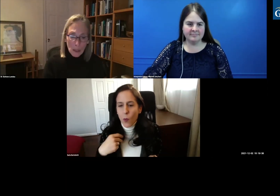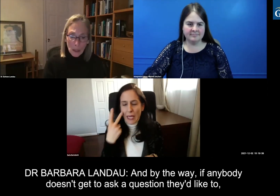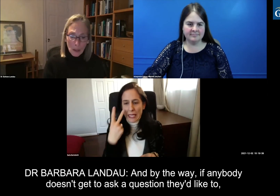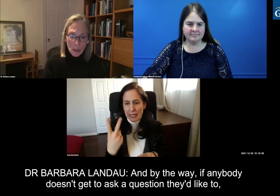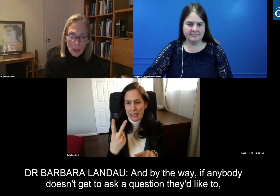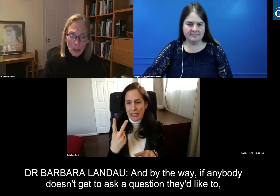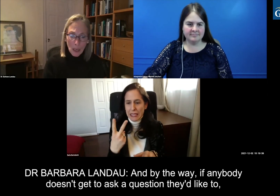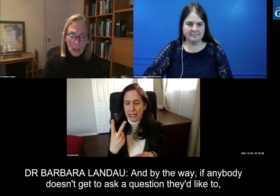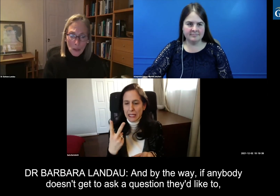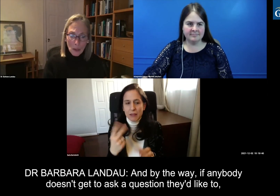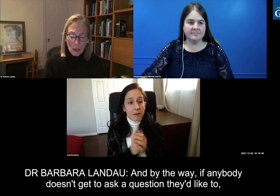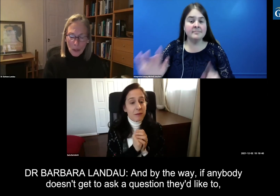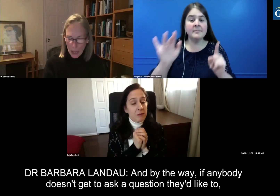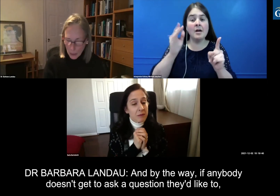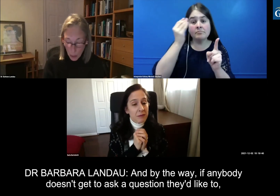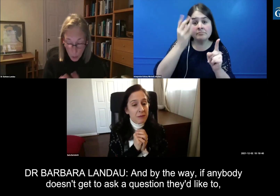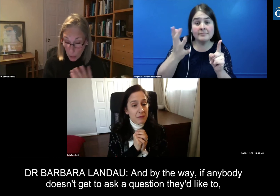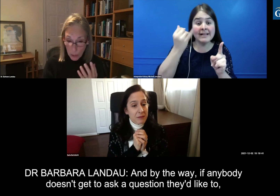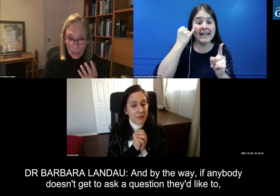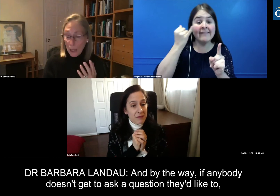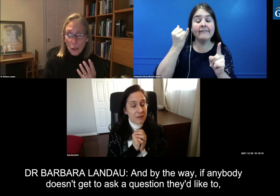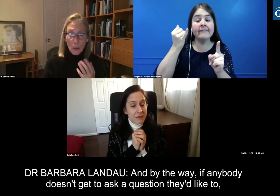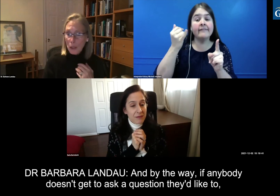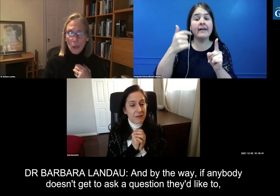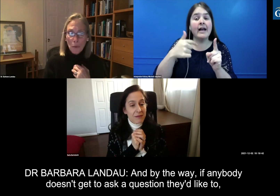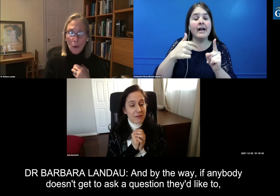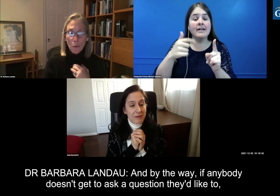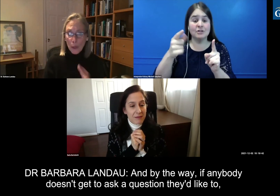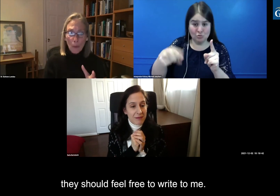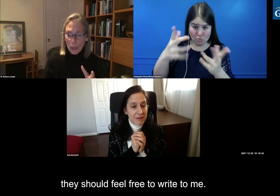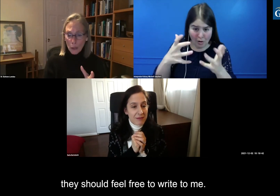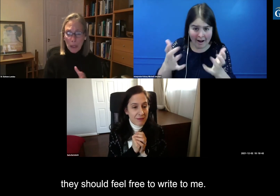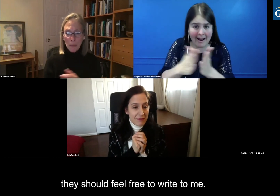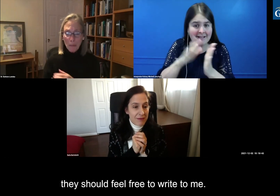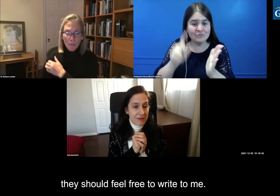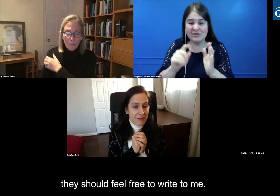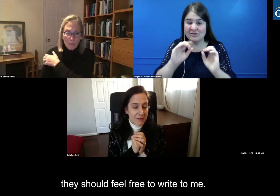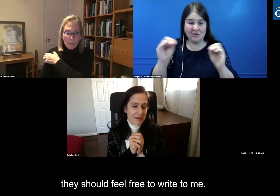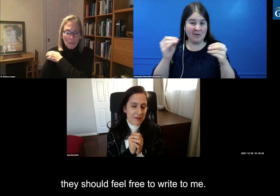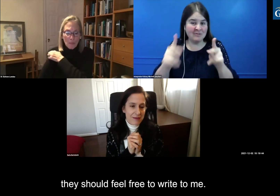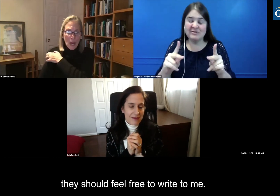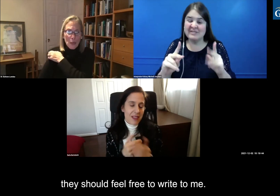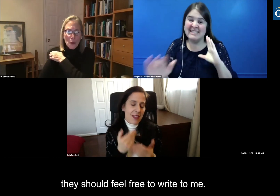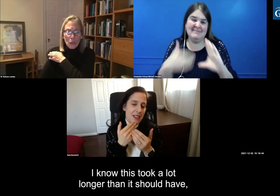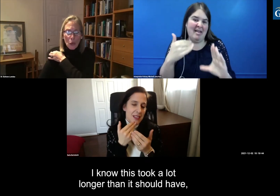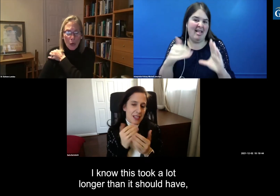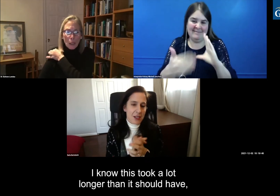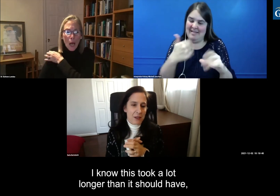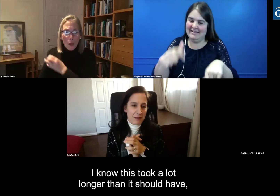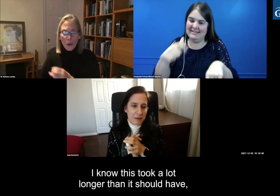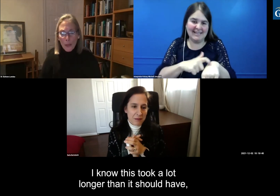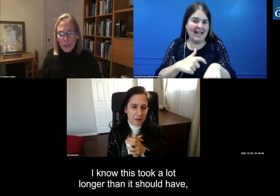and by the way if anybody doesn't get to answer to ask a question they'd like to they should feel free to write to me i